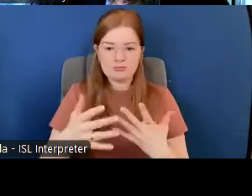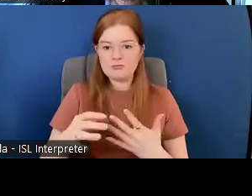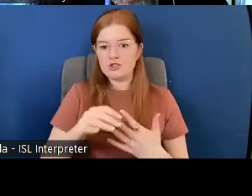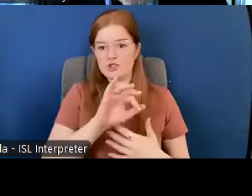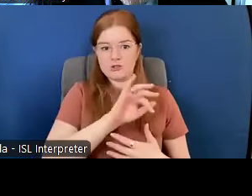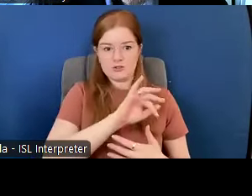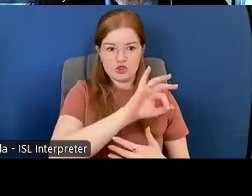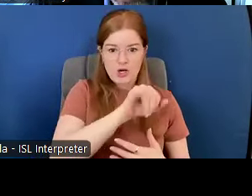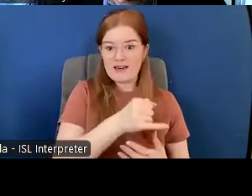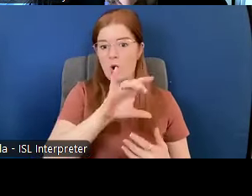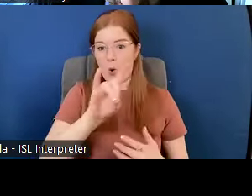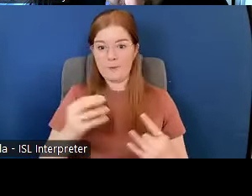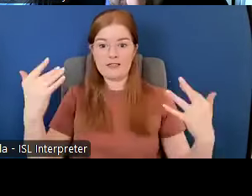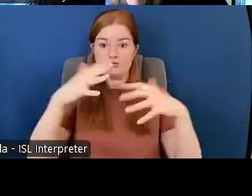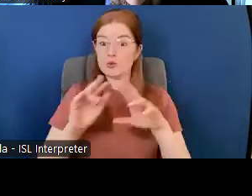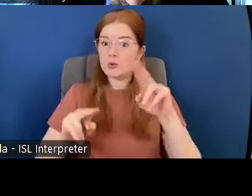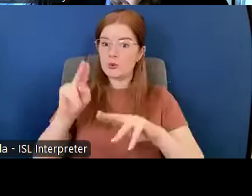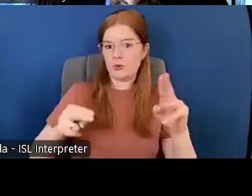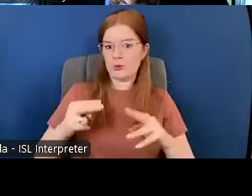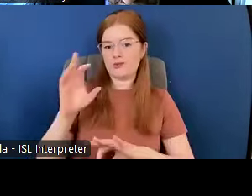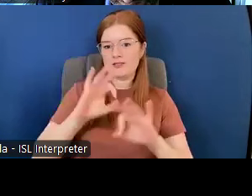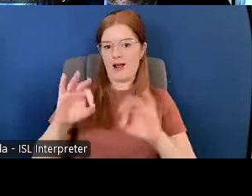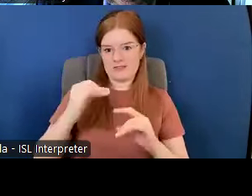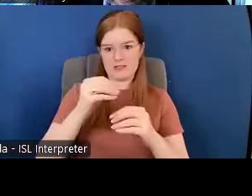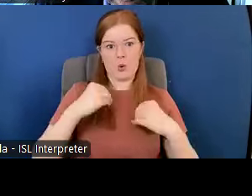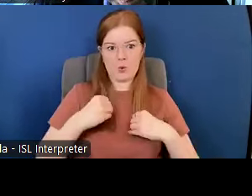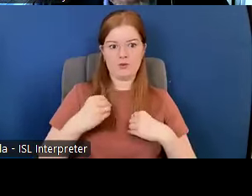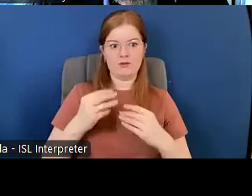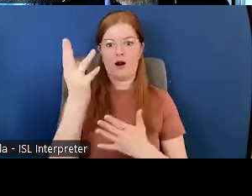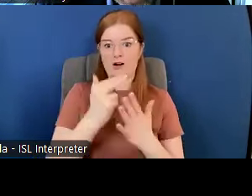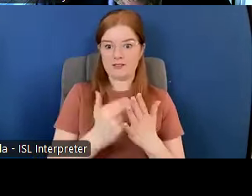compositions multiple elements that occupy their own space while complementing and